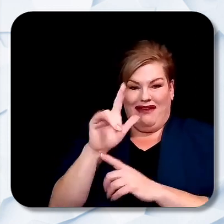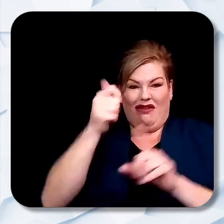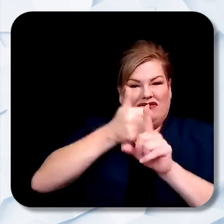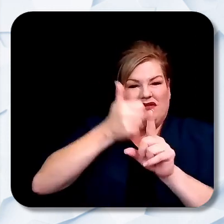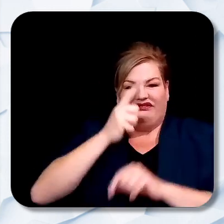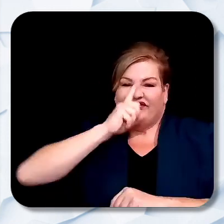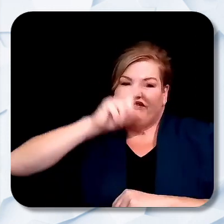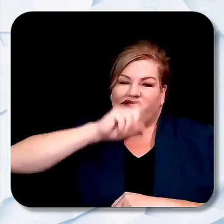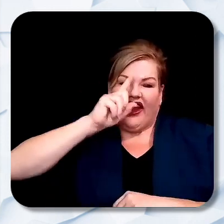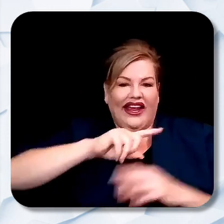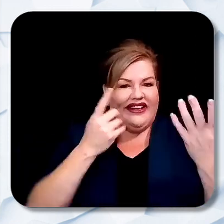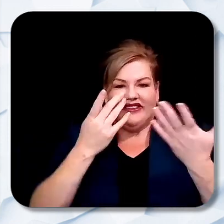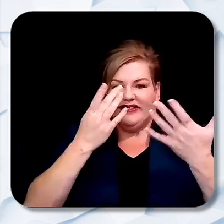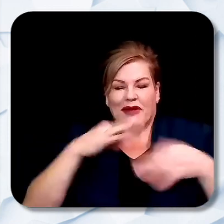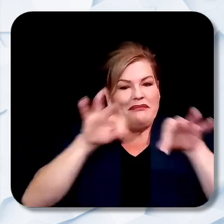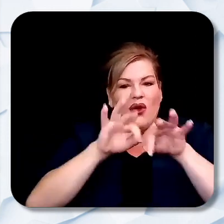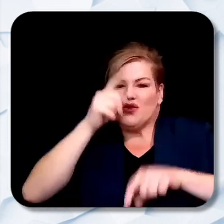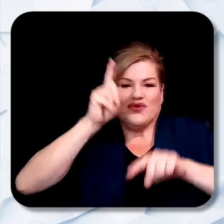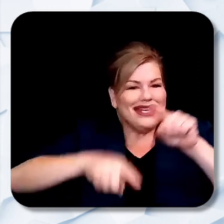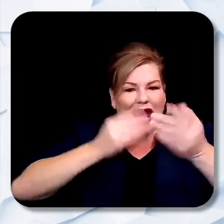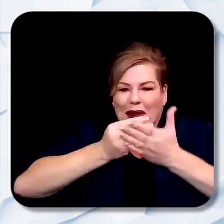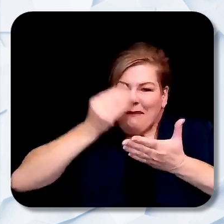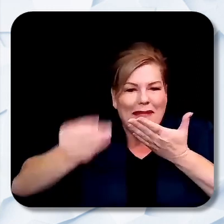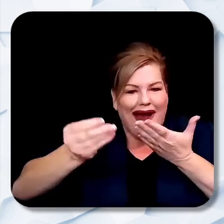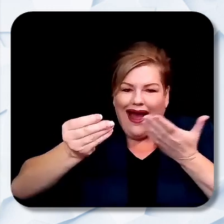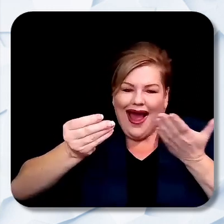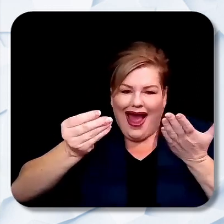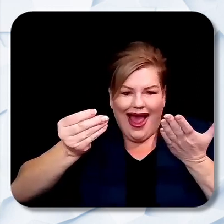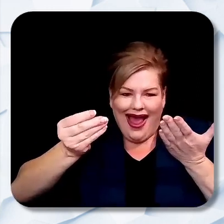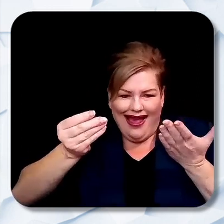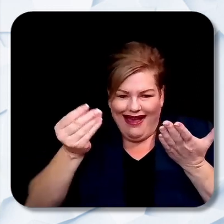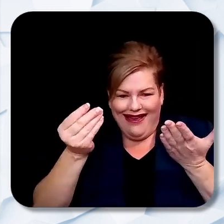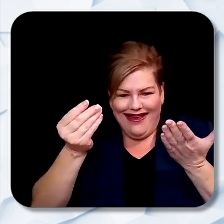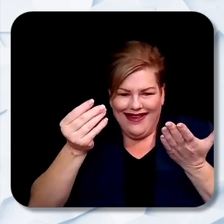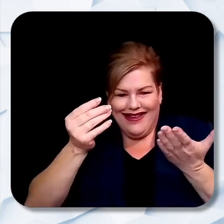It's important to know you cannot buy legitimate pharmaceuticals on social media. So, we know that